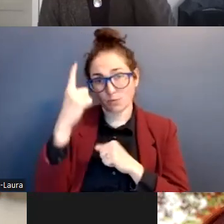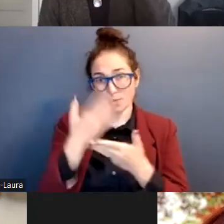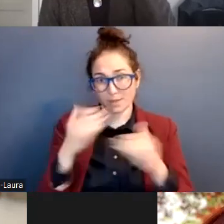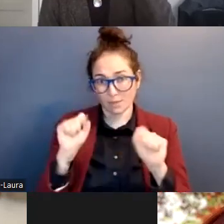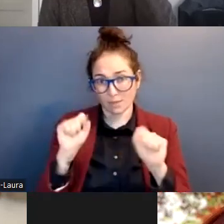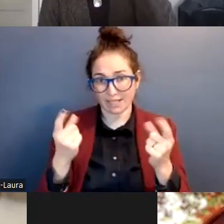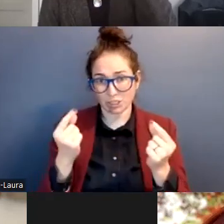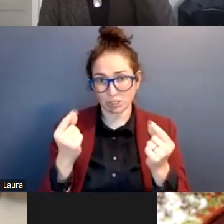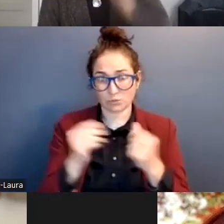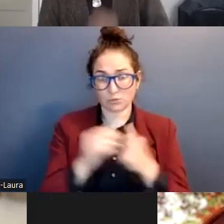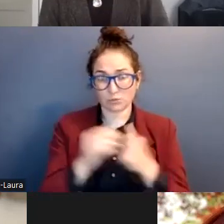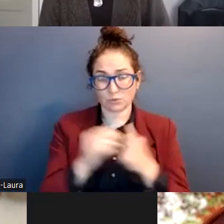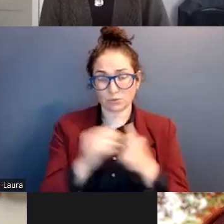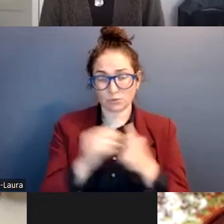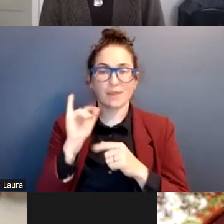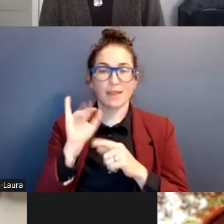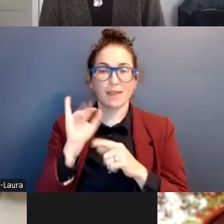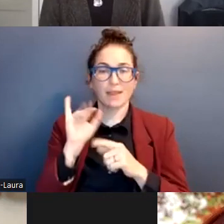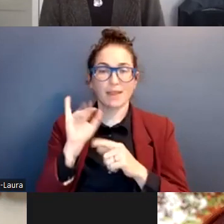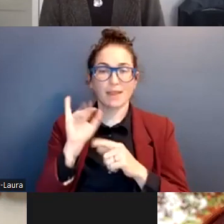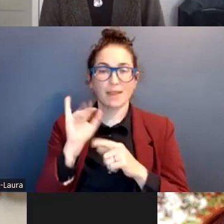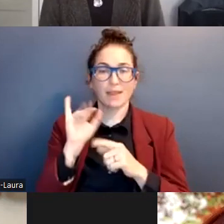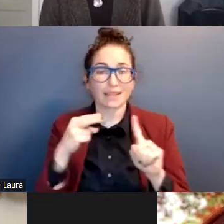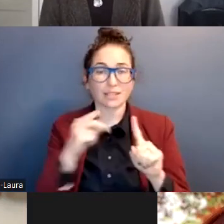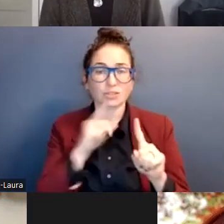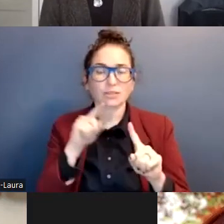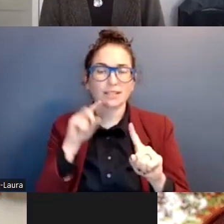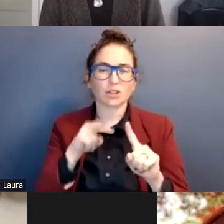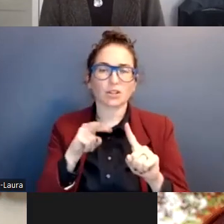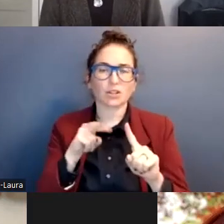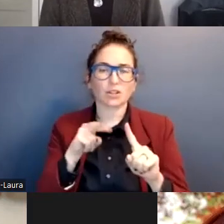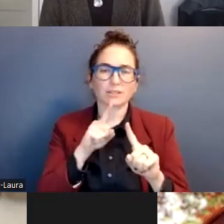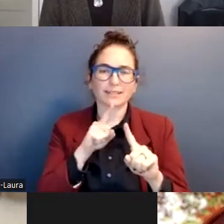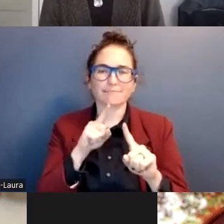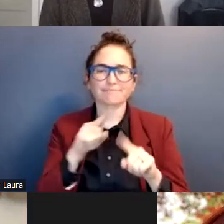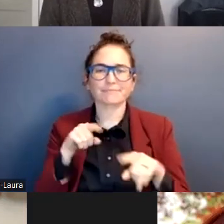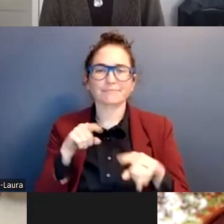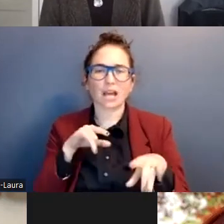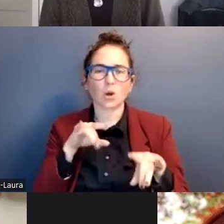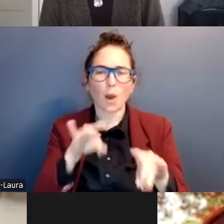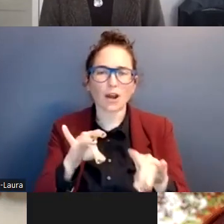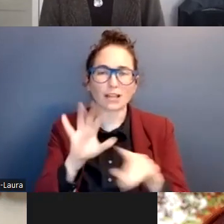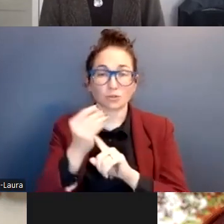using a cultural lens, is to really look at acquiring cultural knowledge about medical decision making, in the life